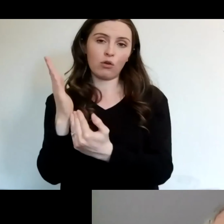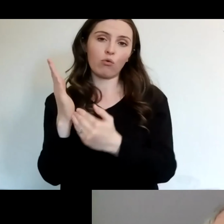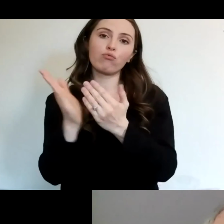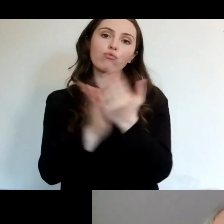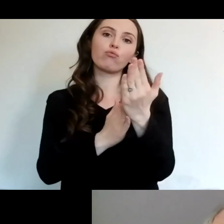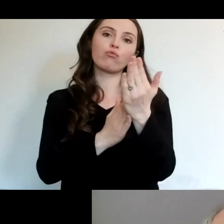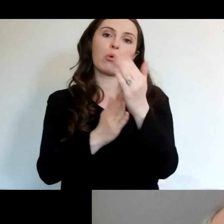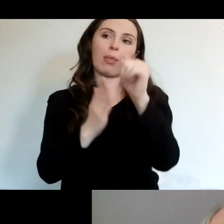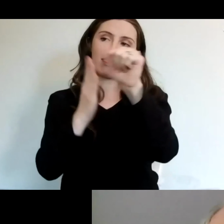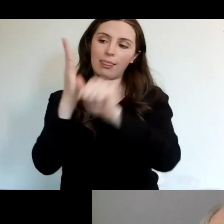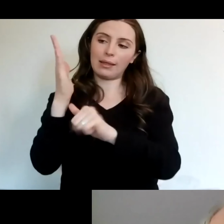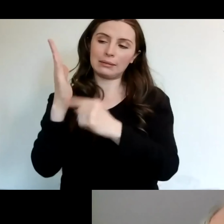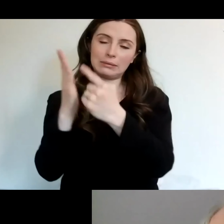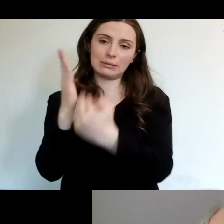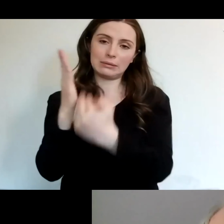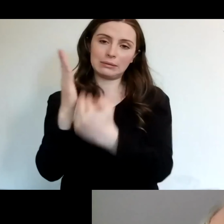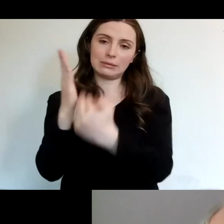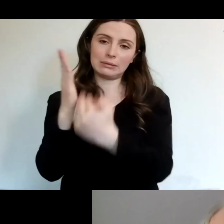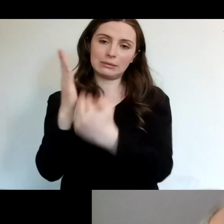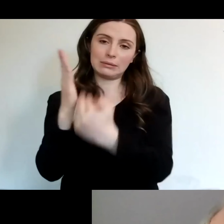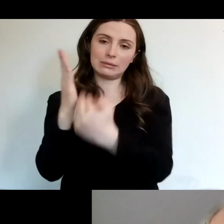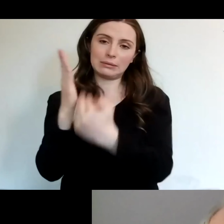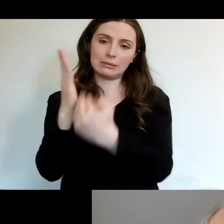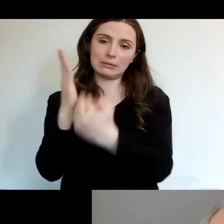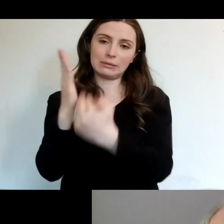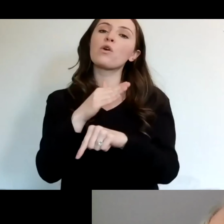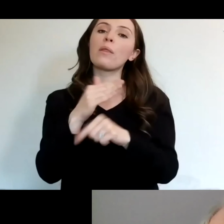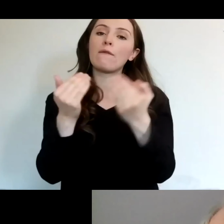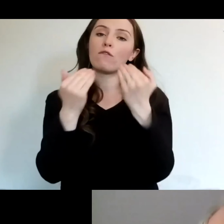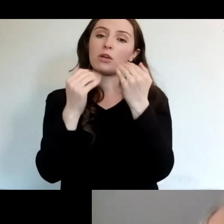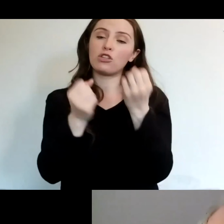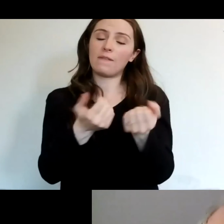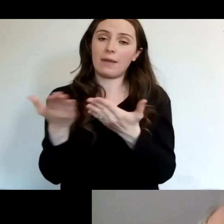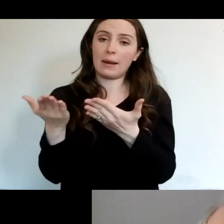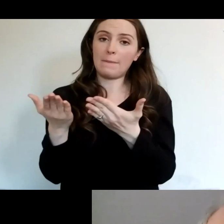and then further information is available within the documents,